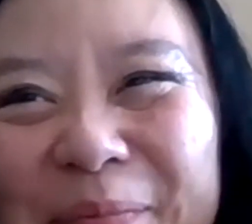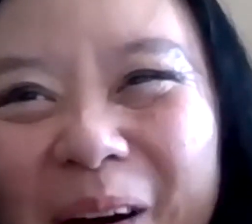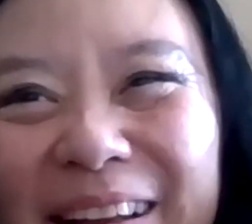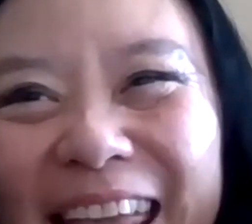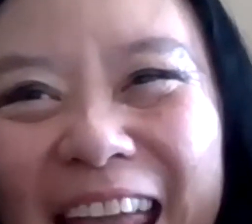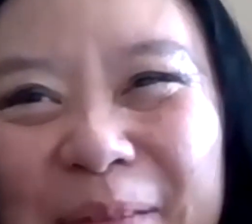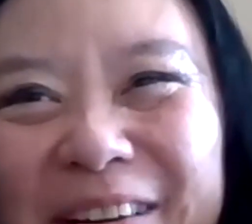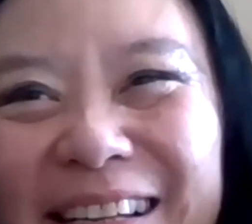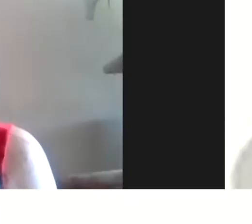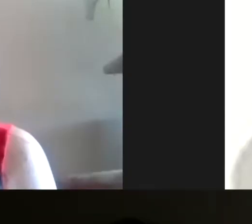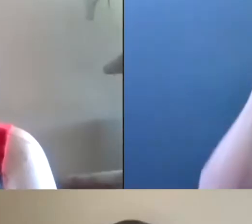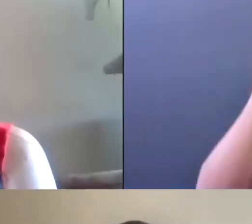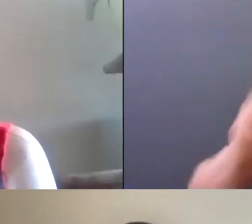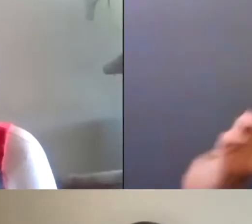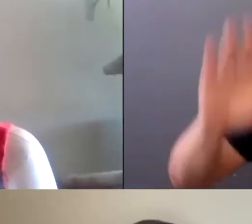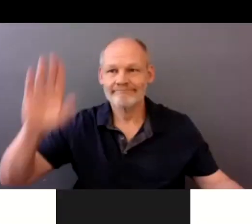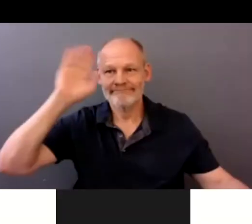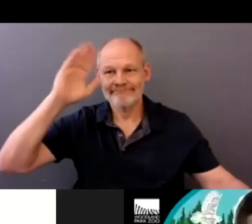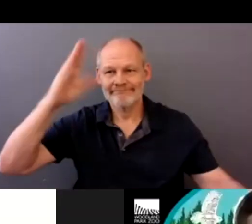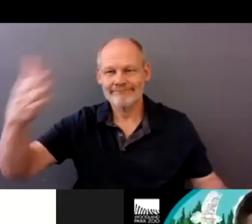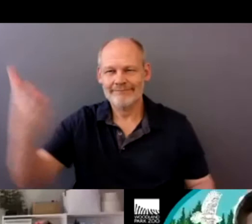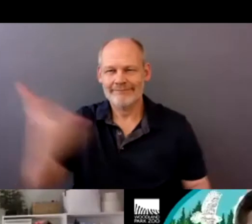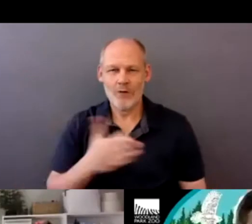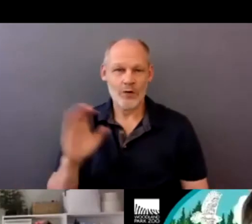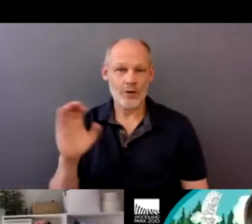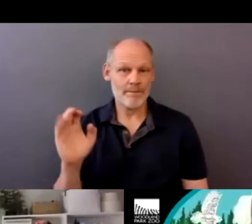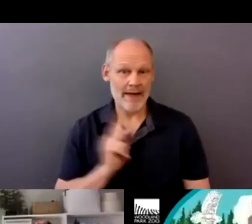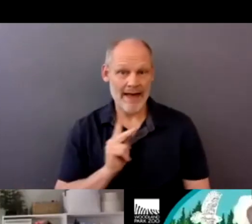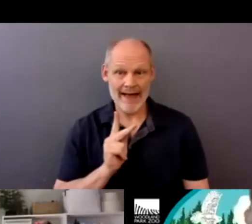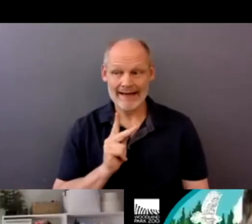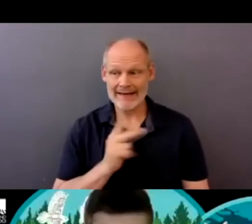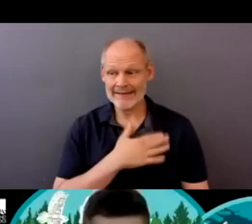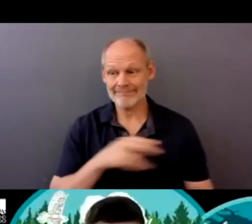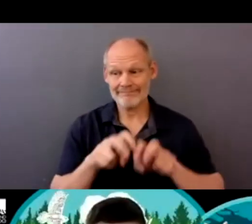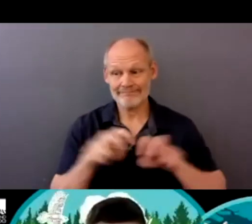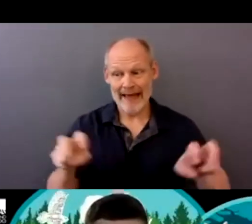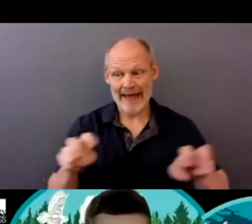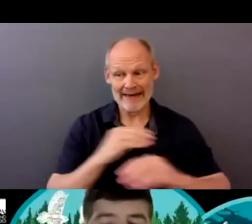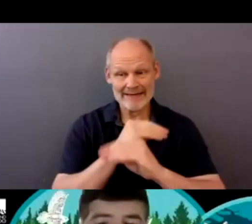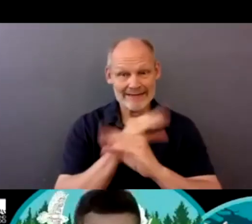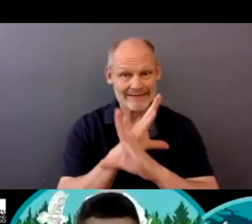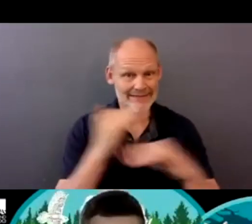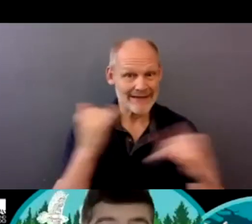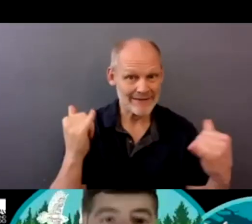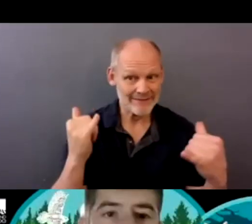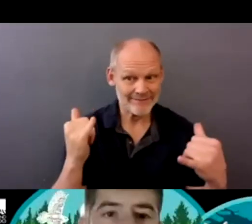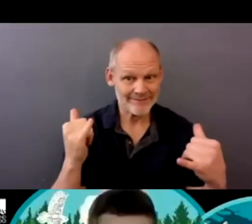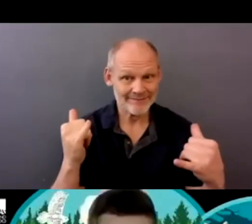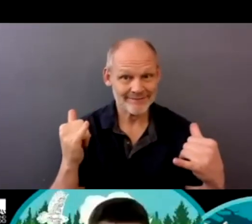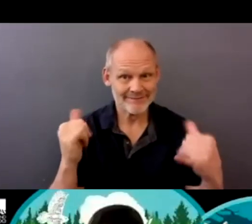on camera, that would be great. And for everyone's knowledge because we really